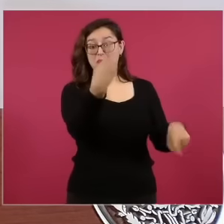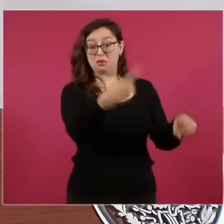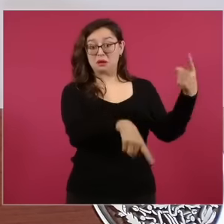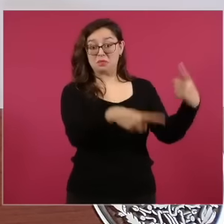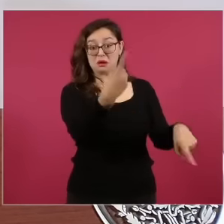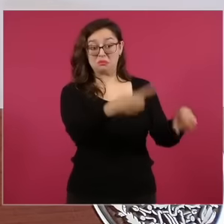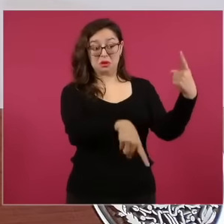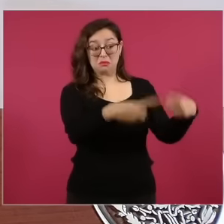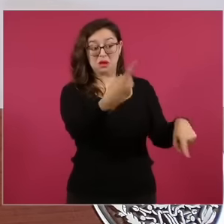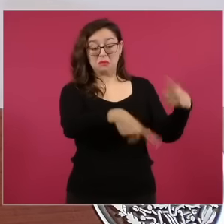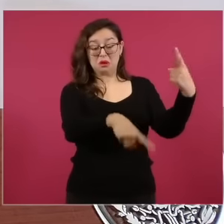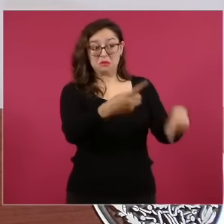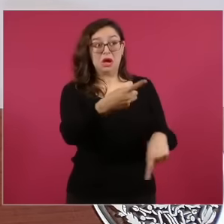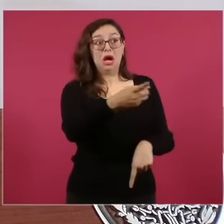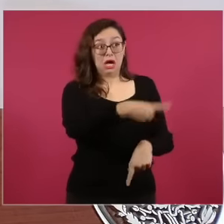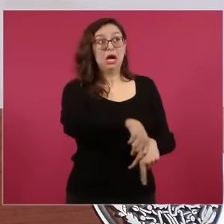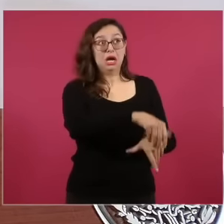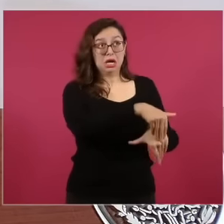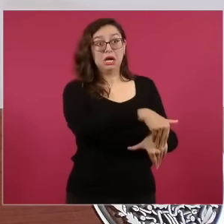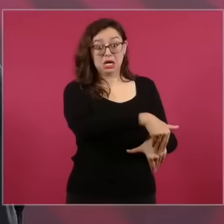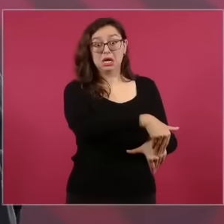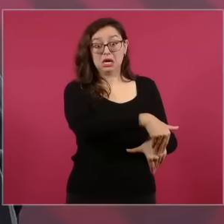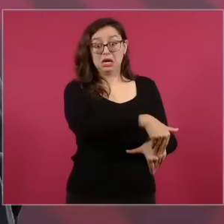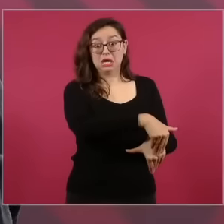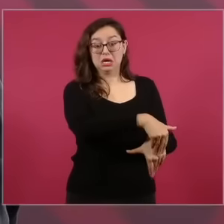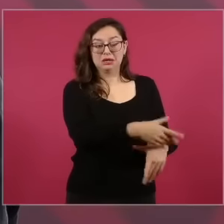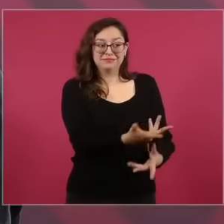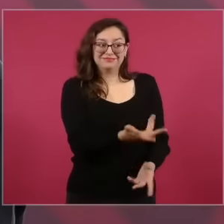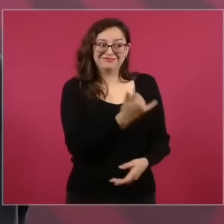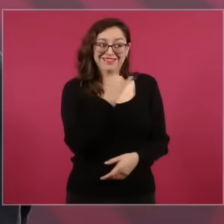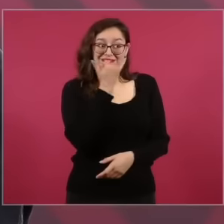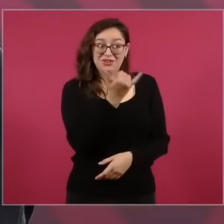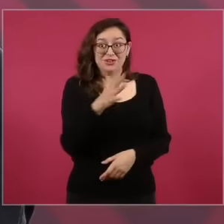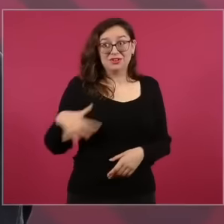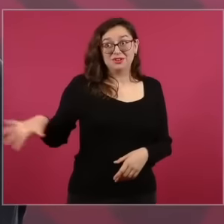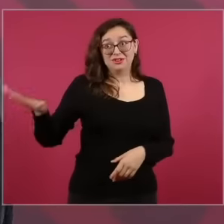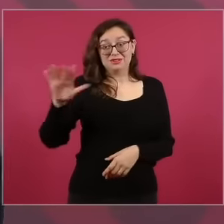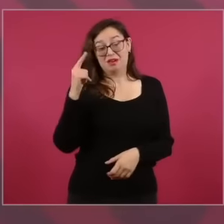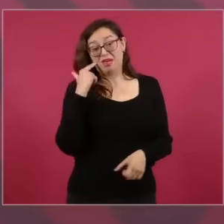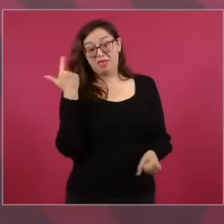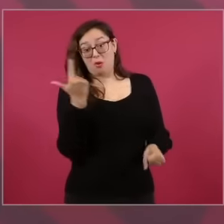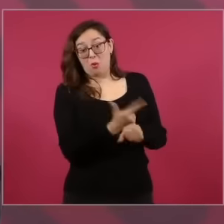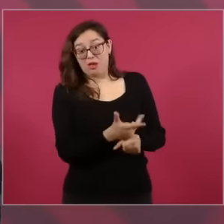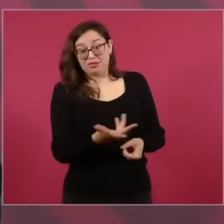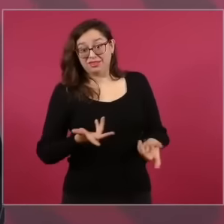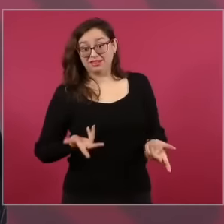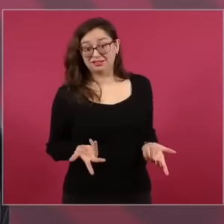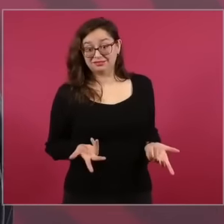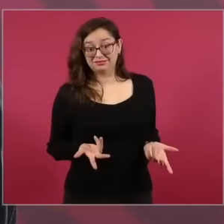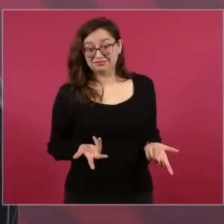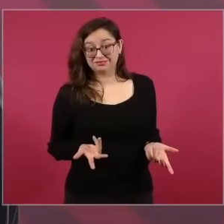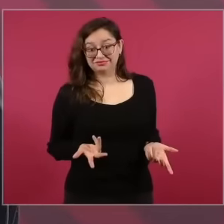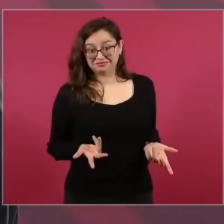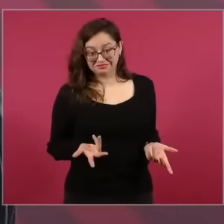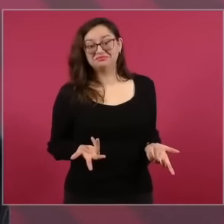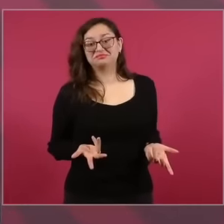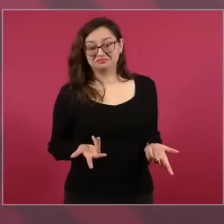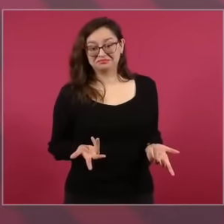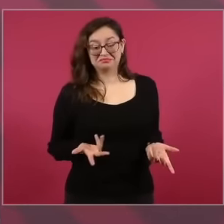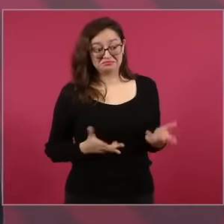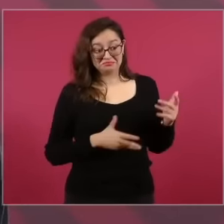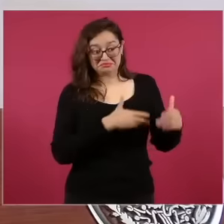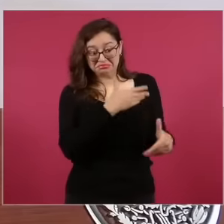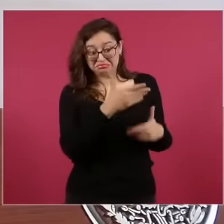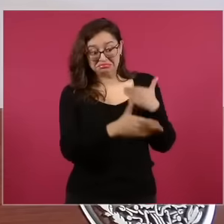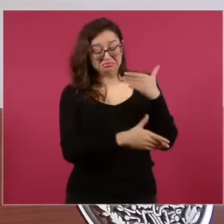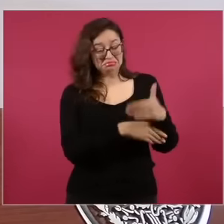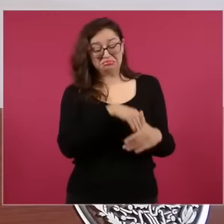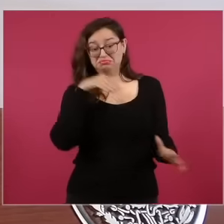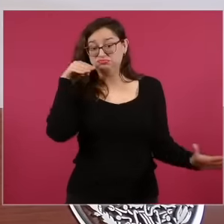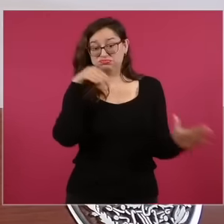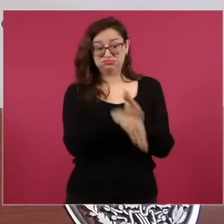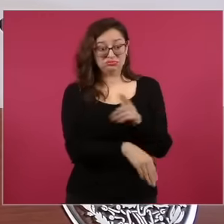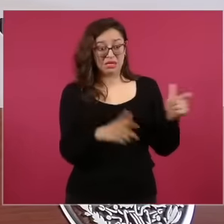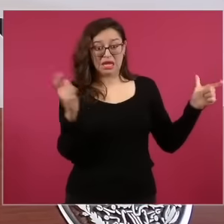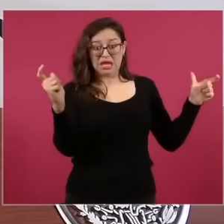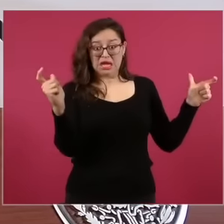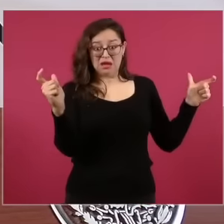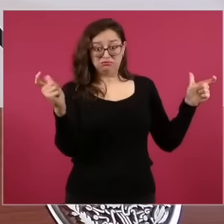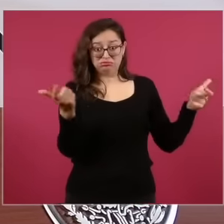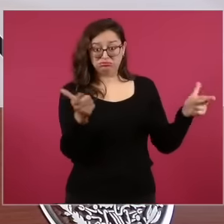and the results have been terrible because in politics also speaking